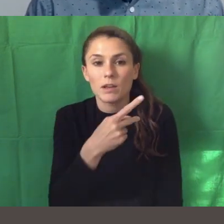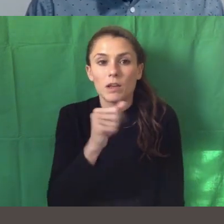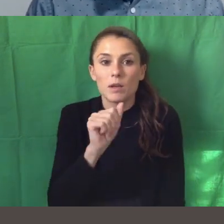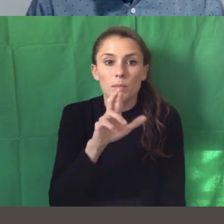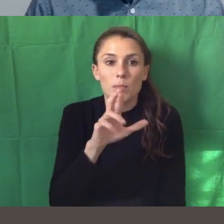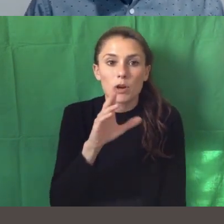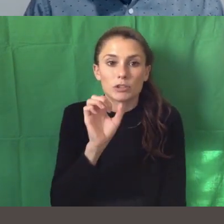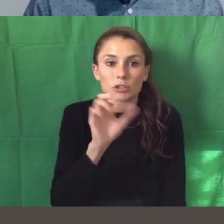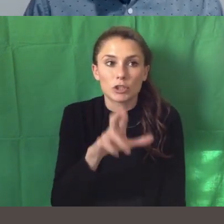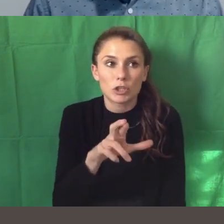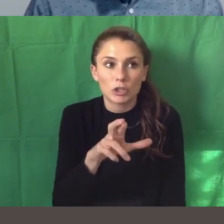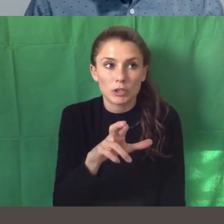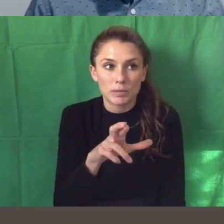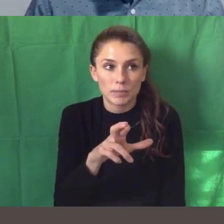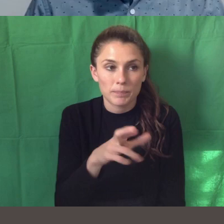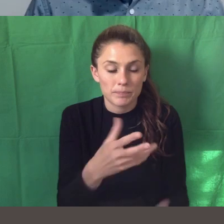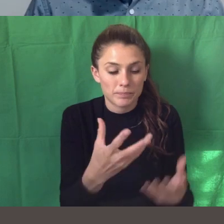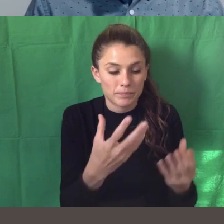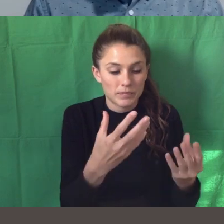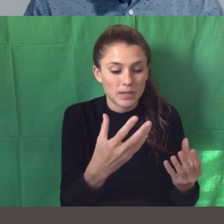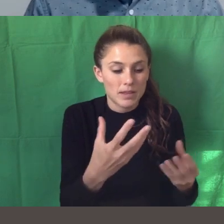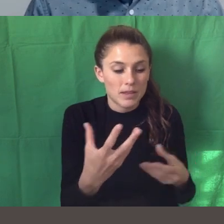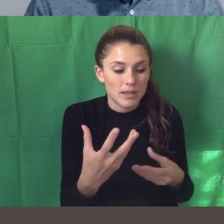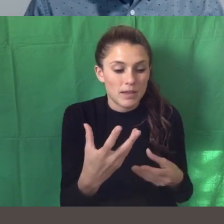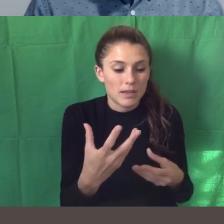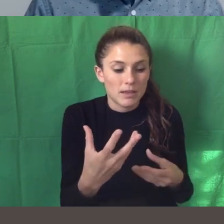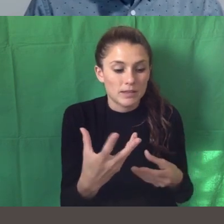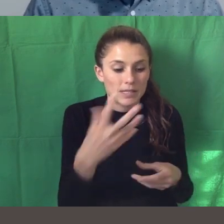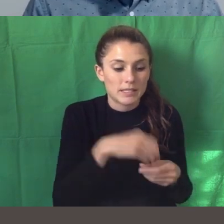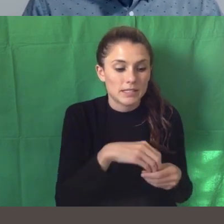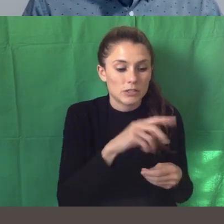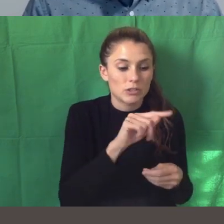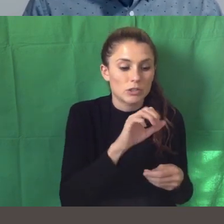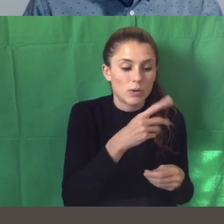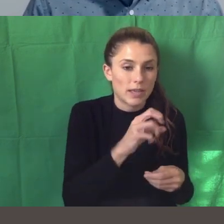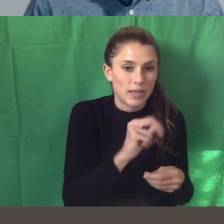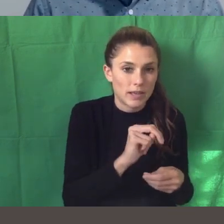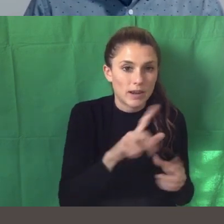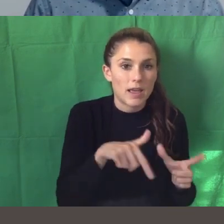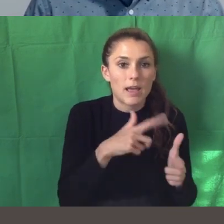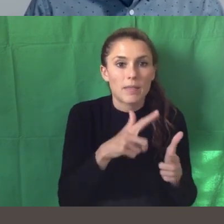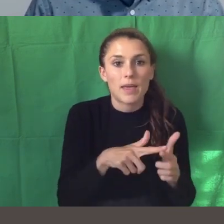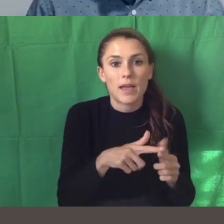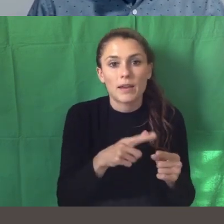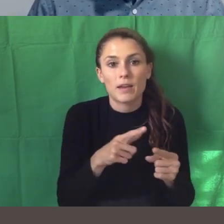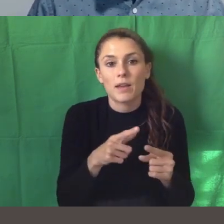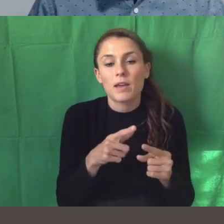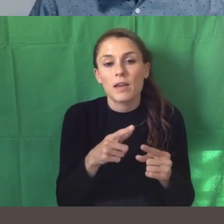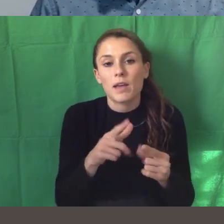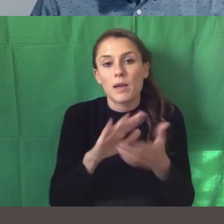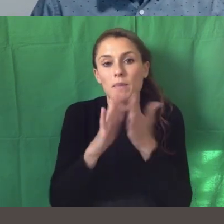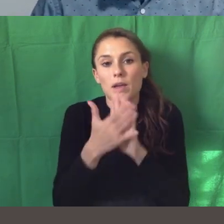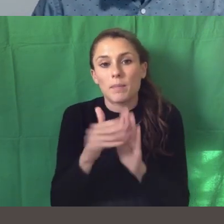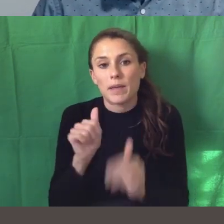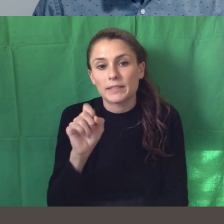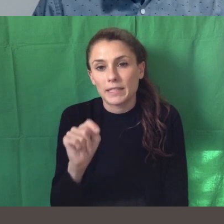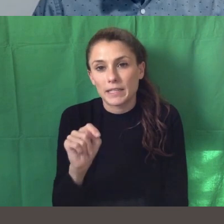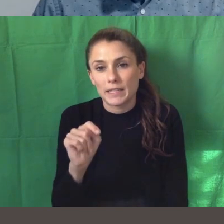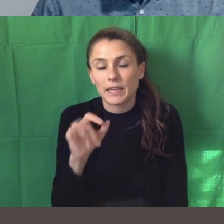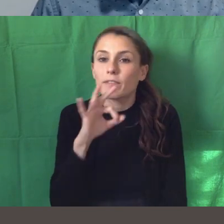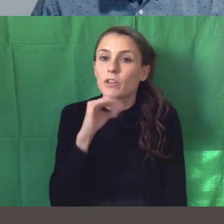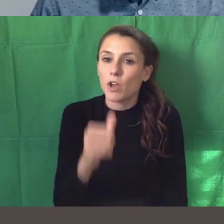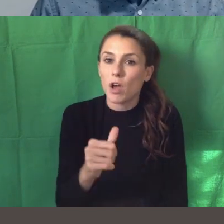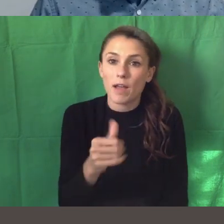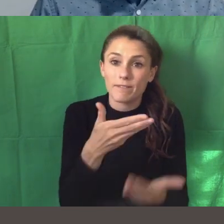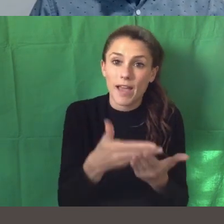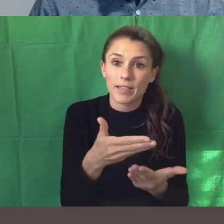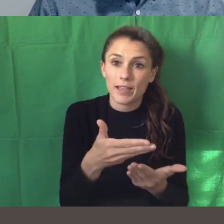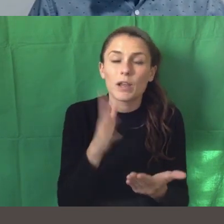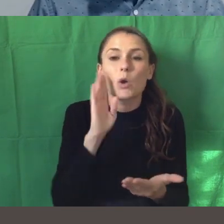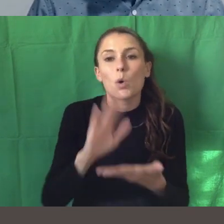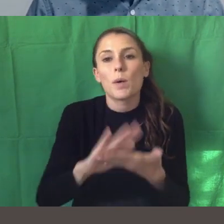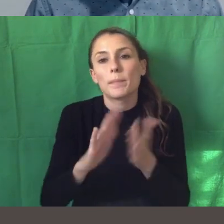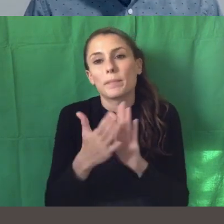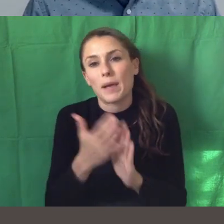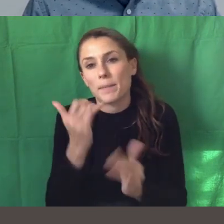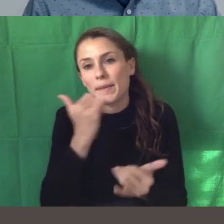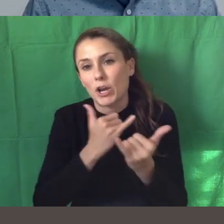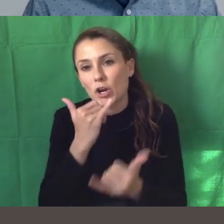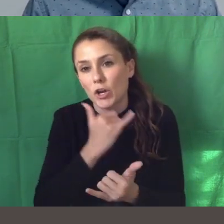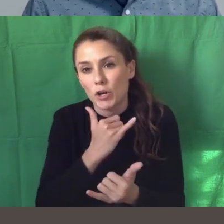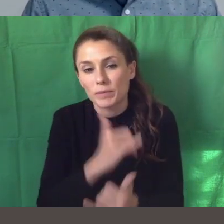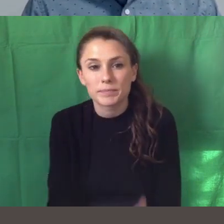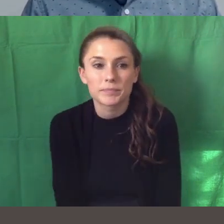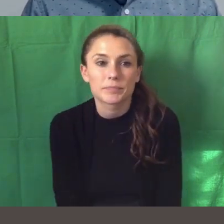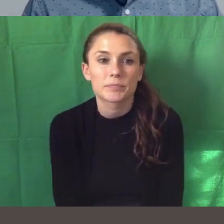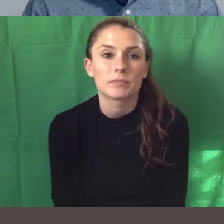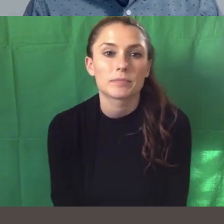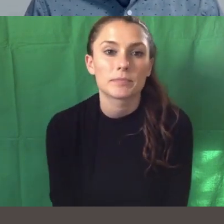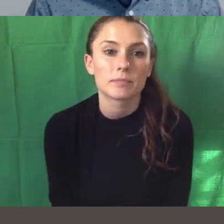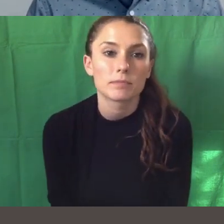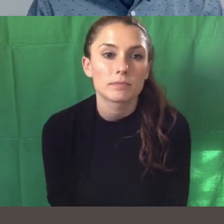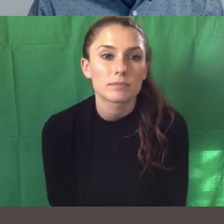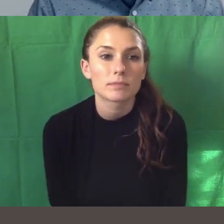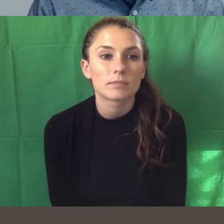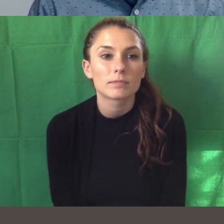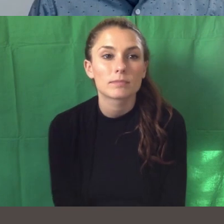The parser takes in tokens and a grammar. And then it's output is an AST, or if it's not valid, then some errors.